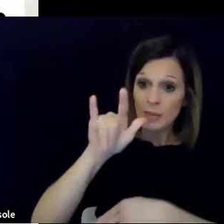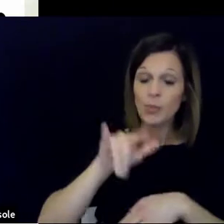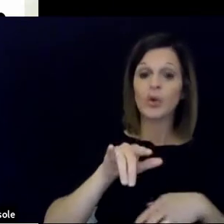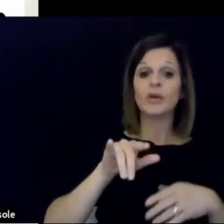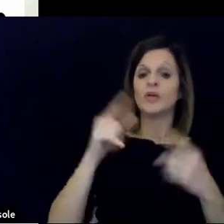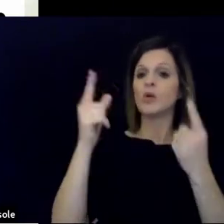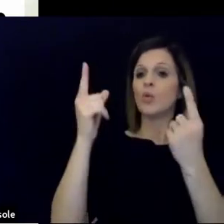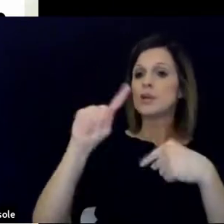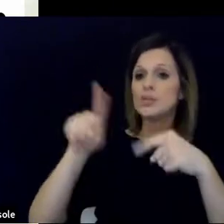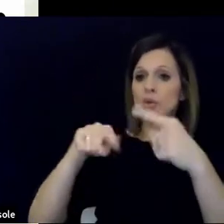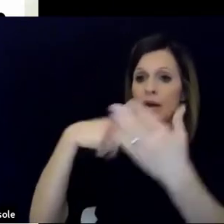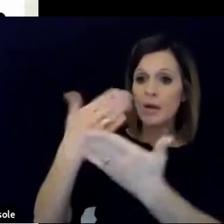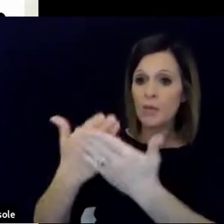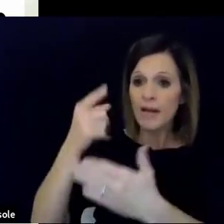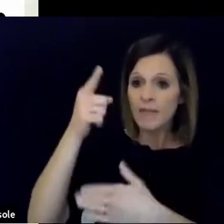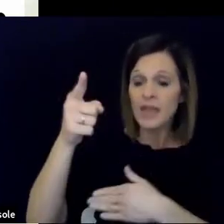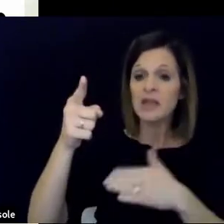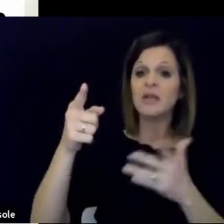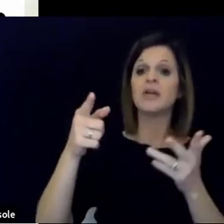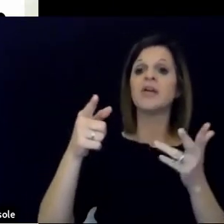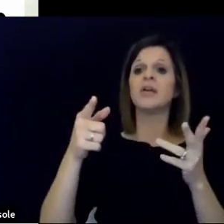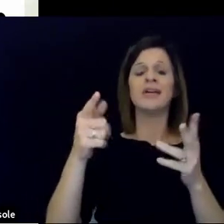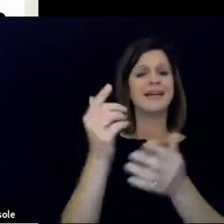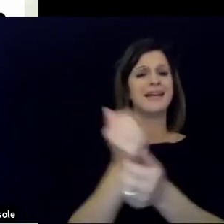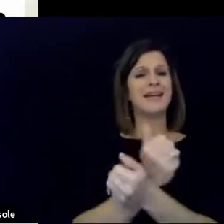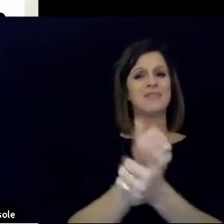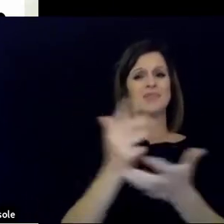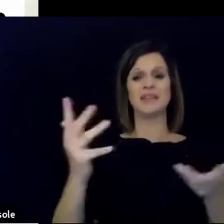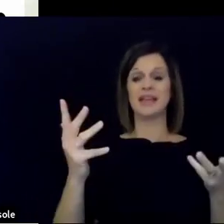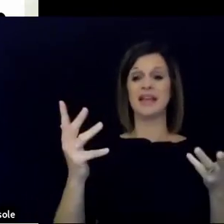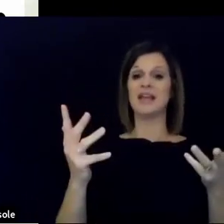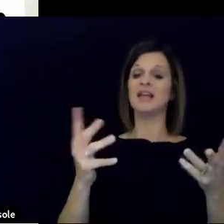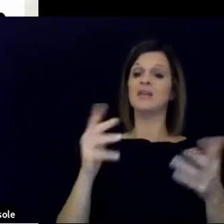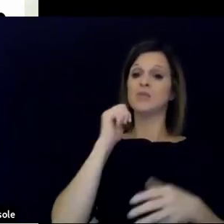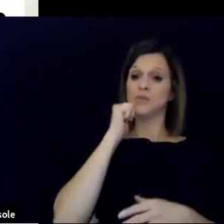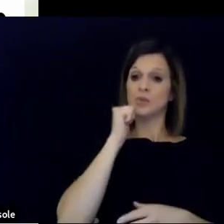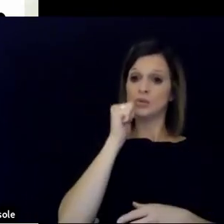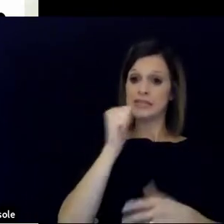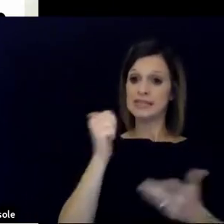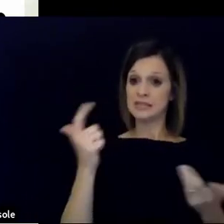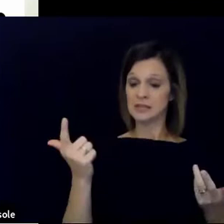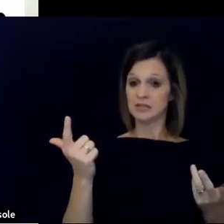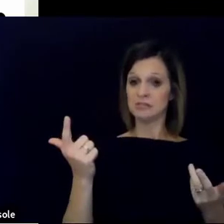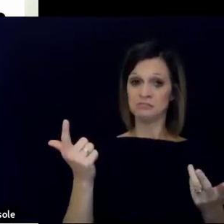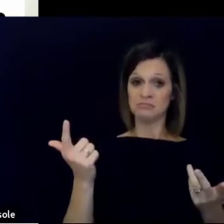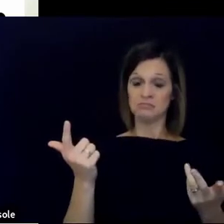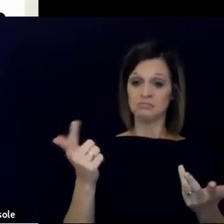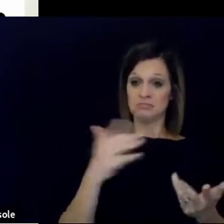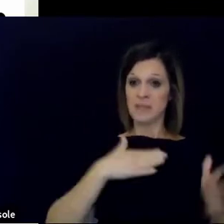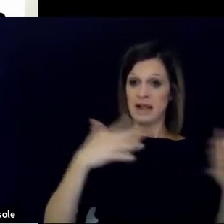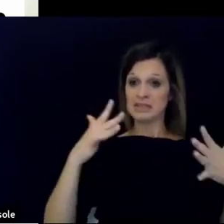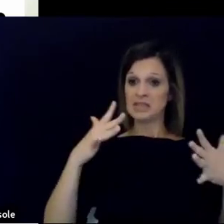I mean, the whole thing is very much routinized and it keeps my anxiety under control because everything's relatively predictable.